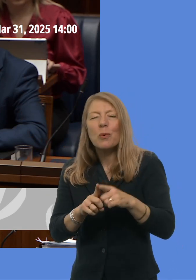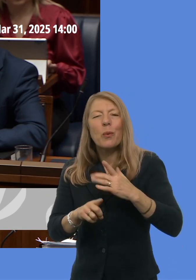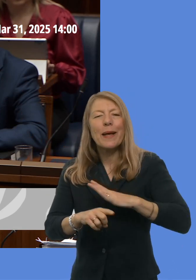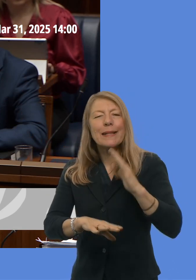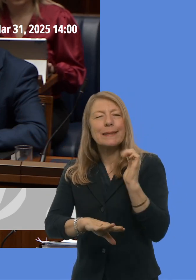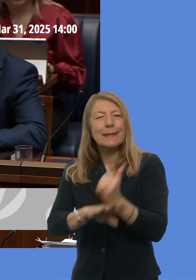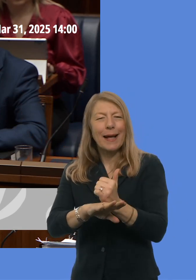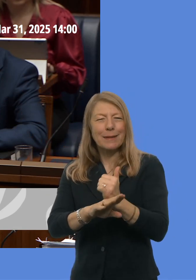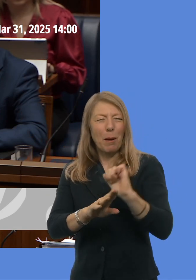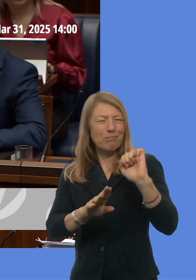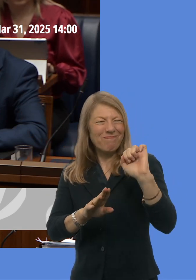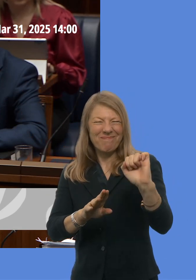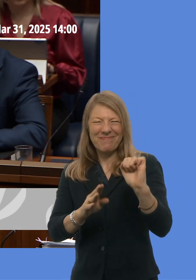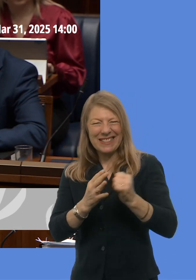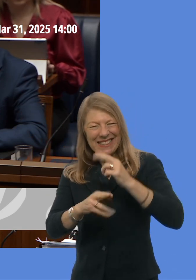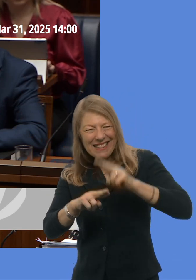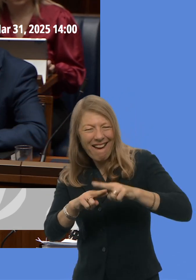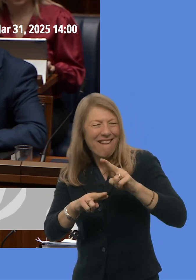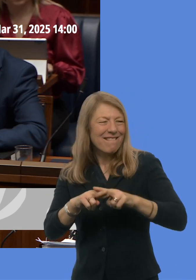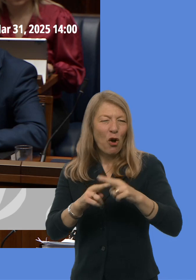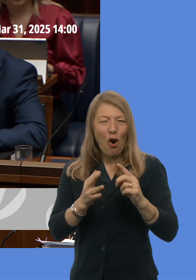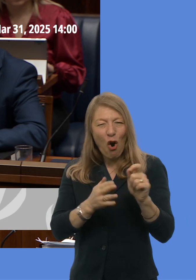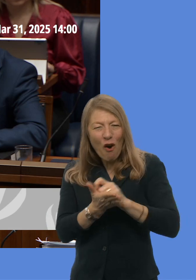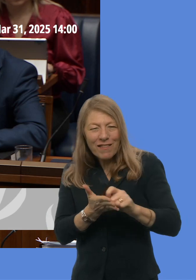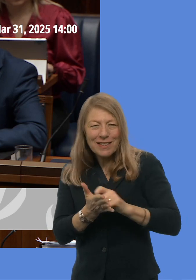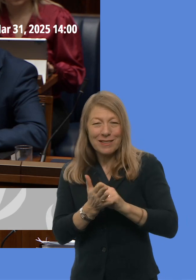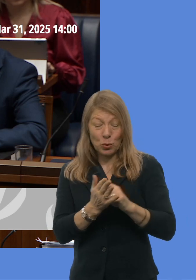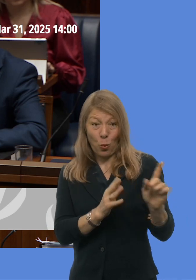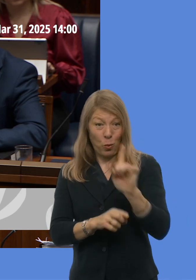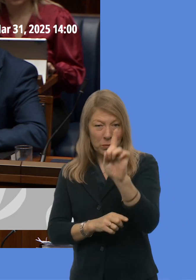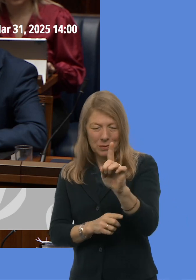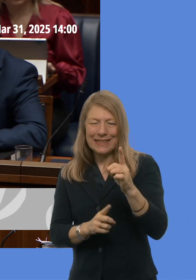Commissioner, such as securing suitable office accommodation and appointing staff to their office.